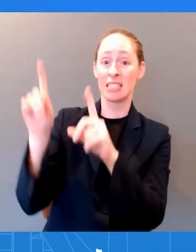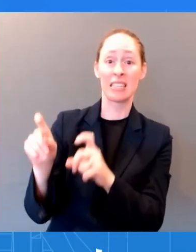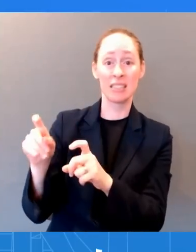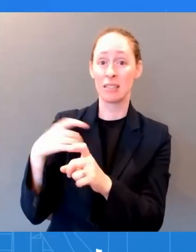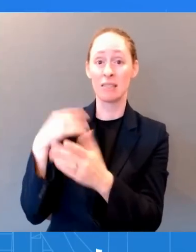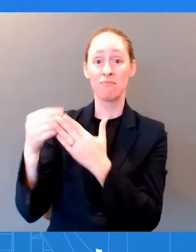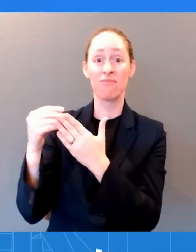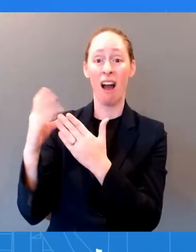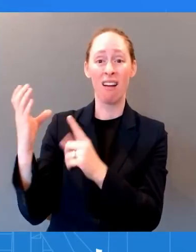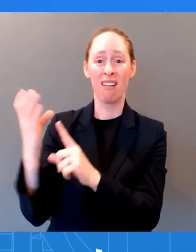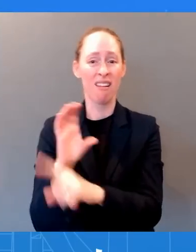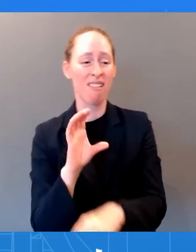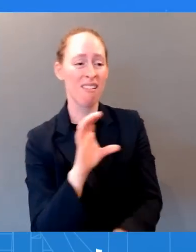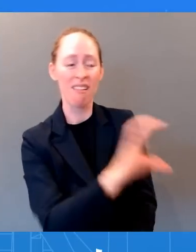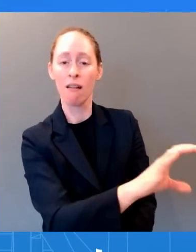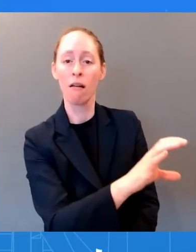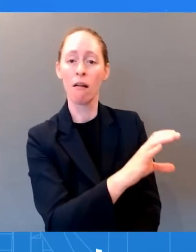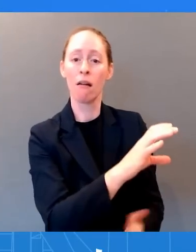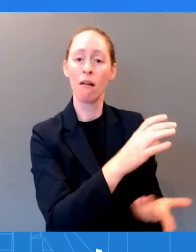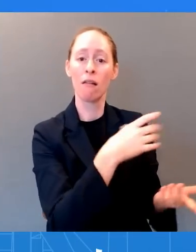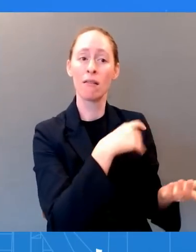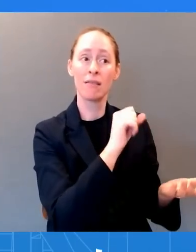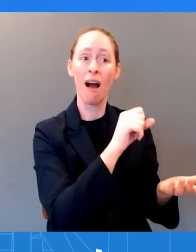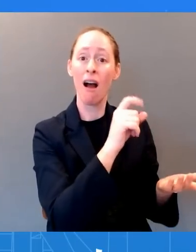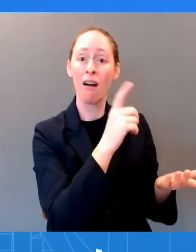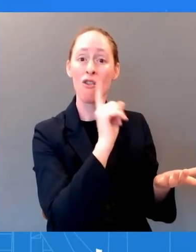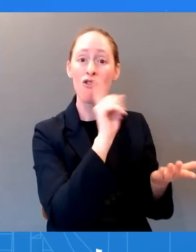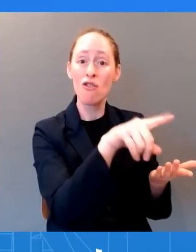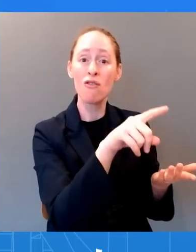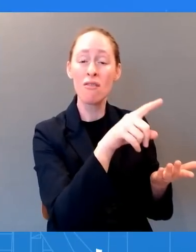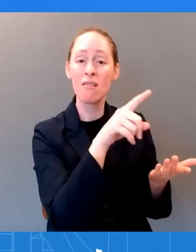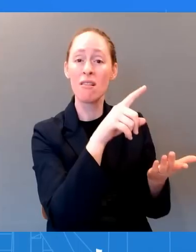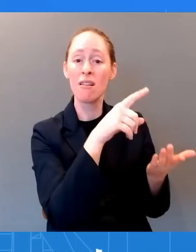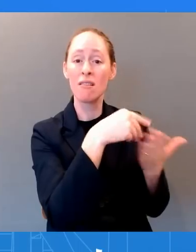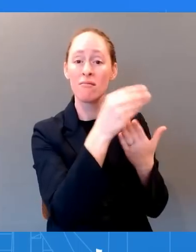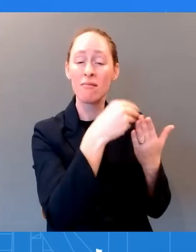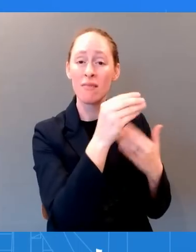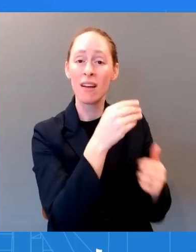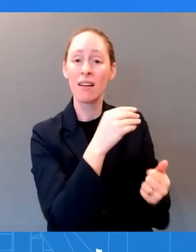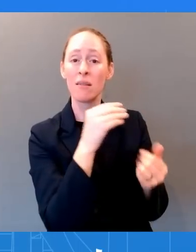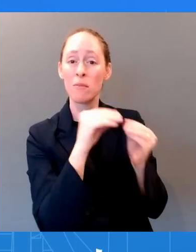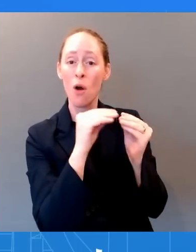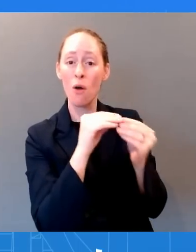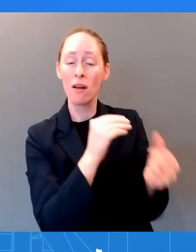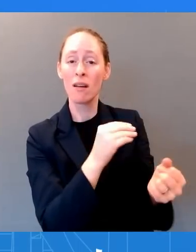we had to be really mindful in why we're doing the testing -- made the testing announcement.